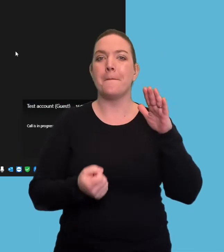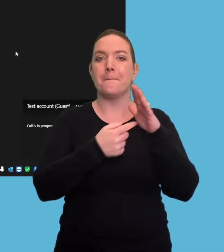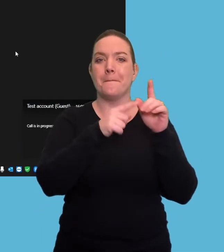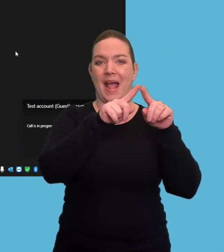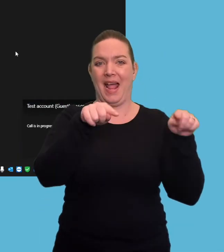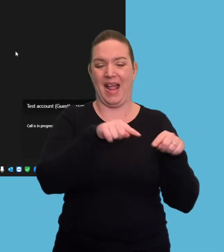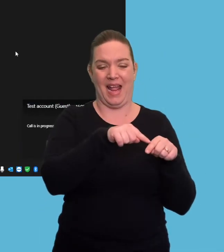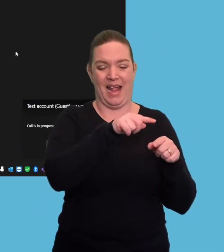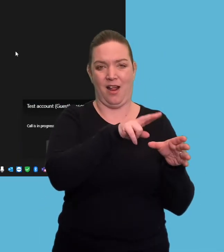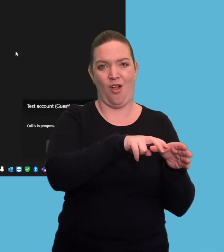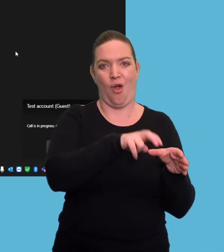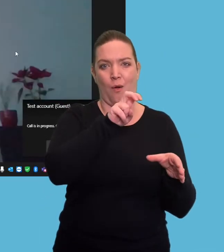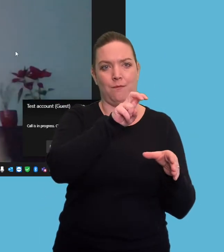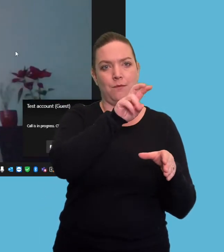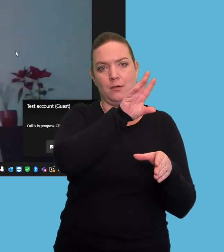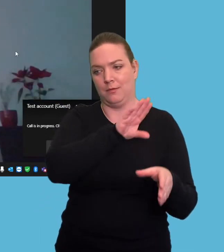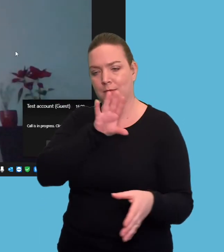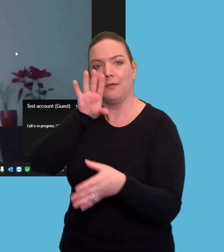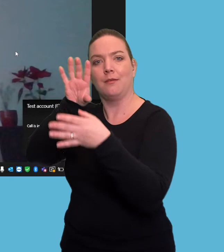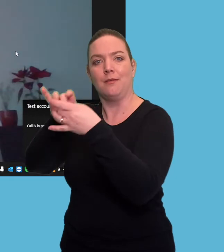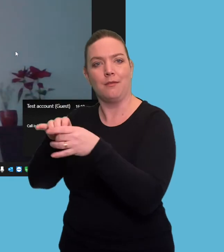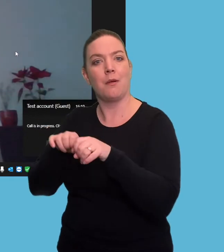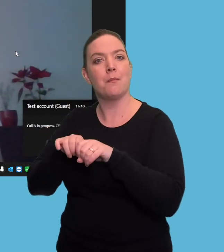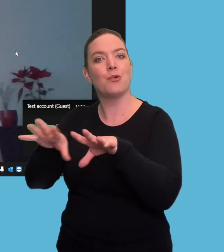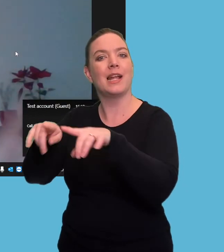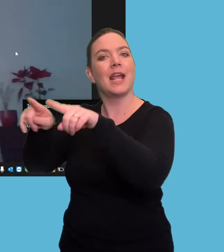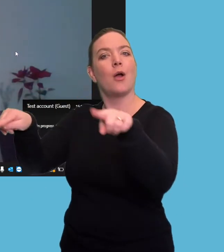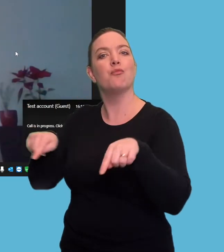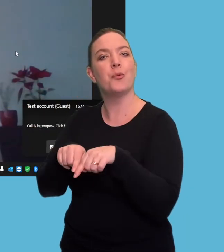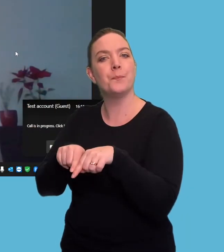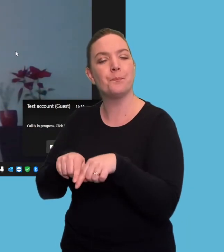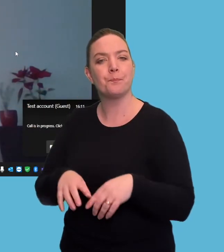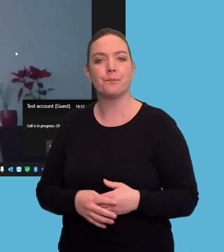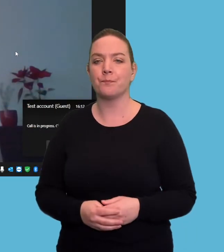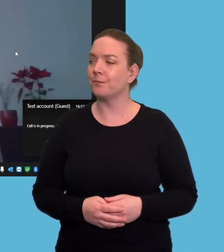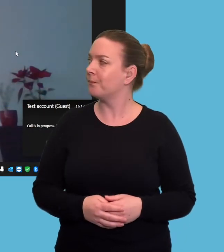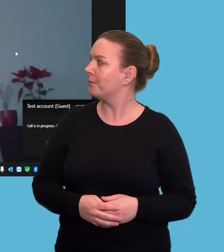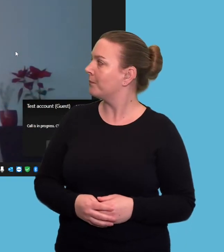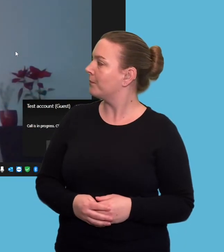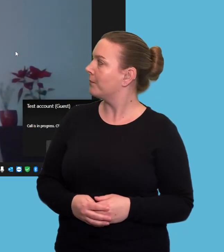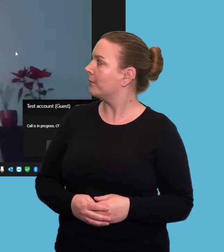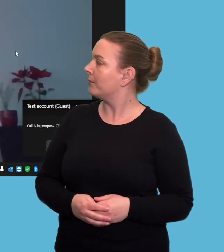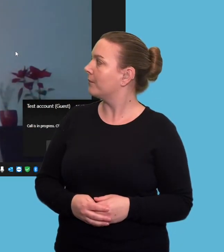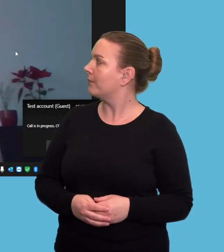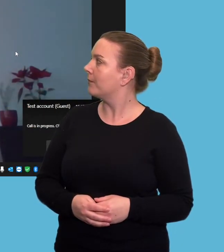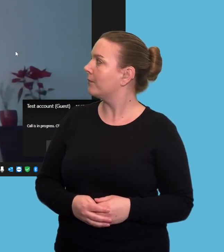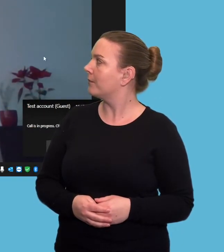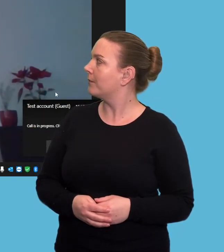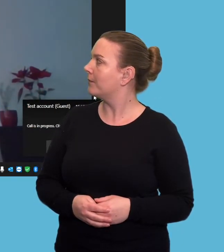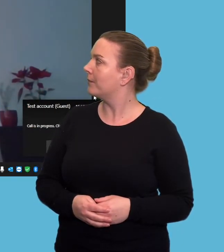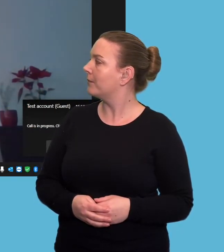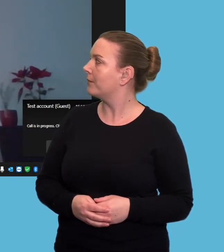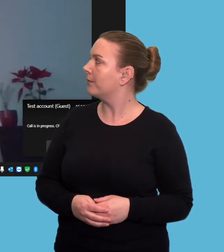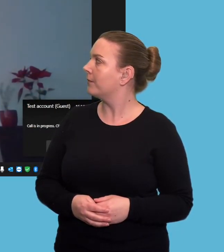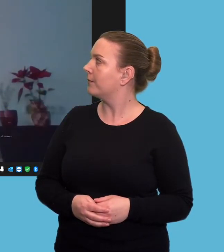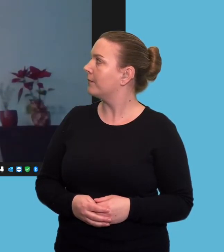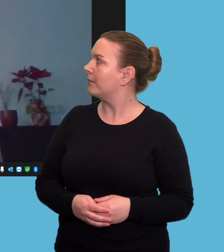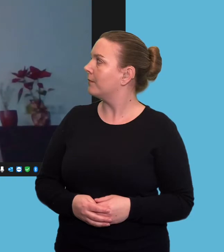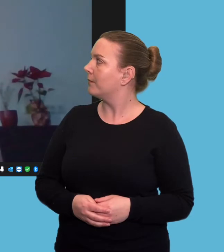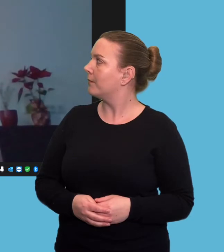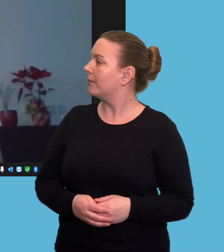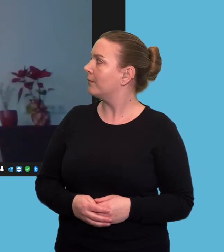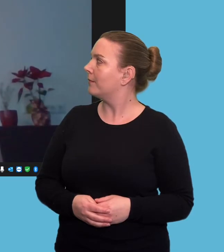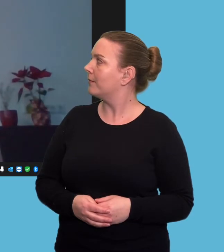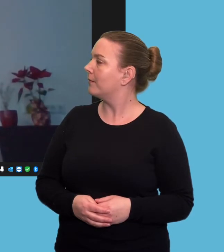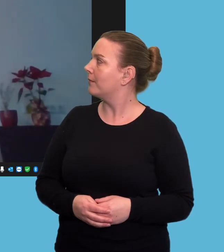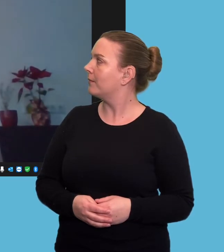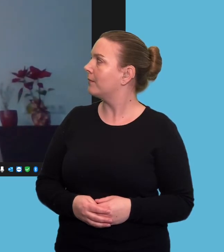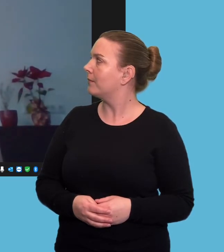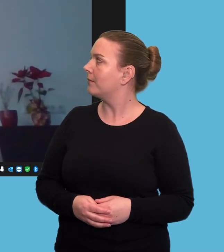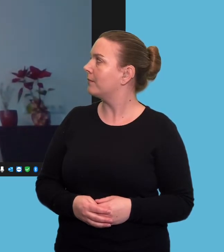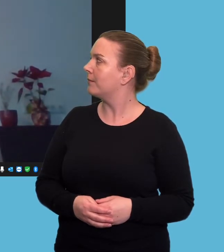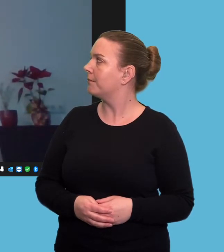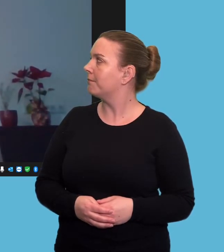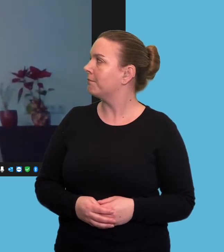You can see I've now left the main room and I've joined my breakout room.